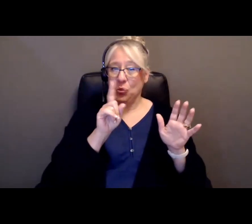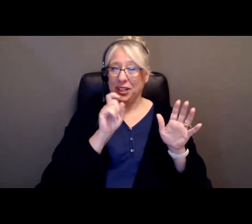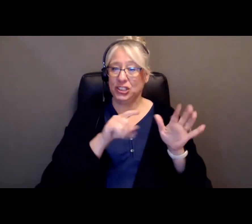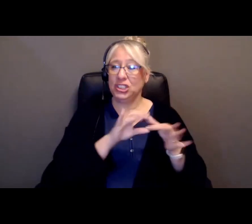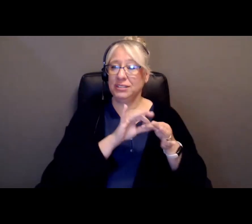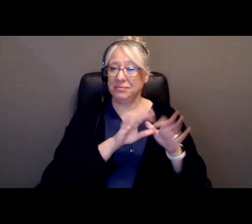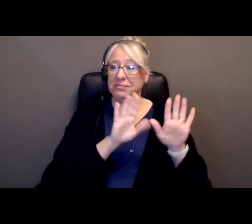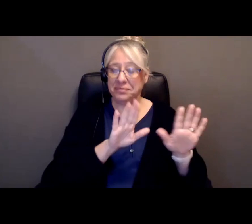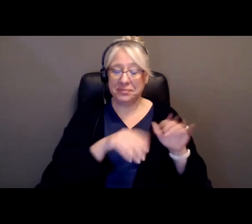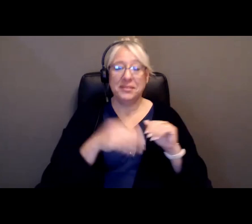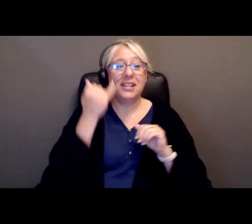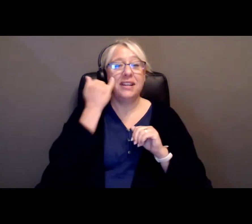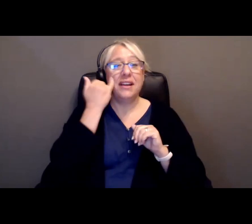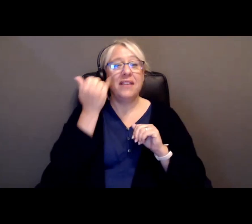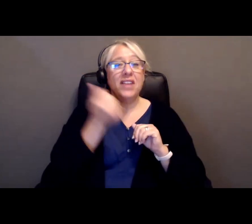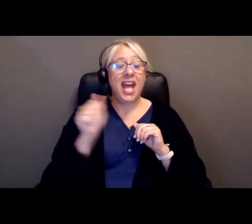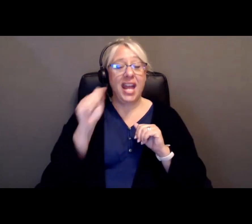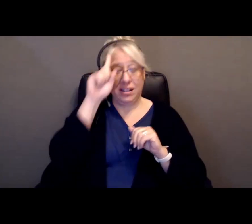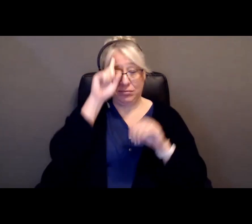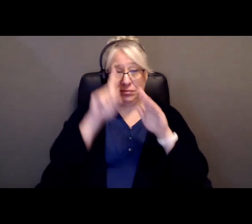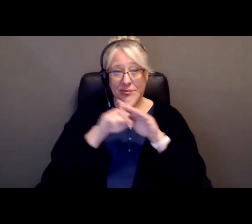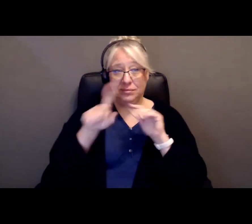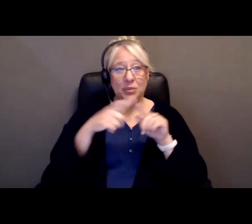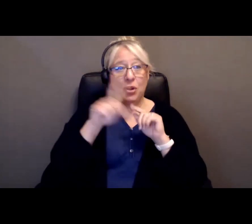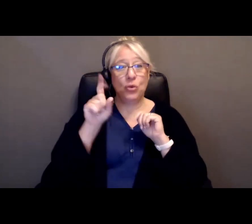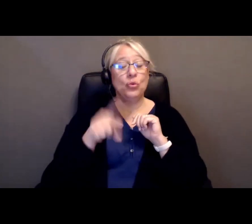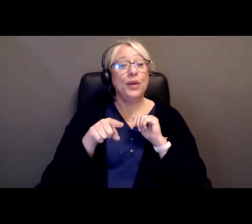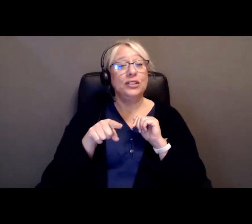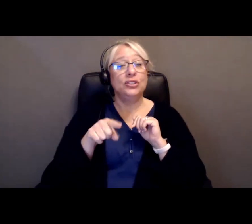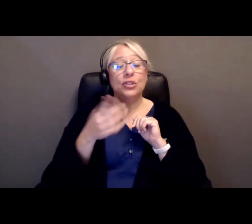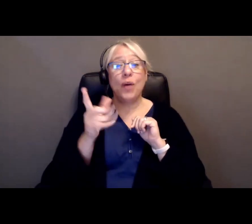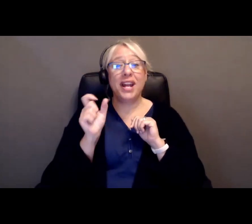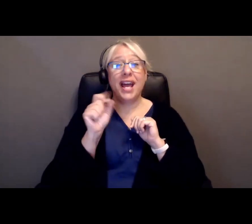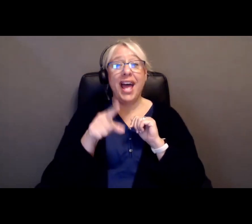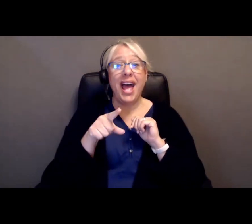If anyone has thought about a question they want to ask by raising their hand,